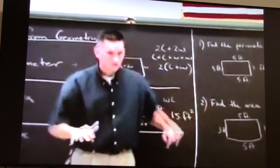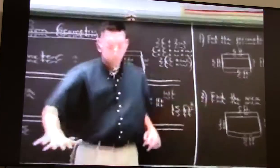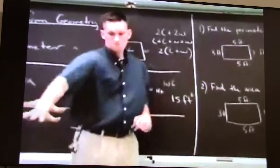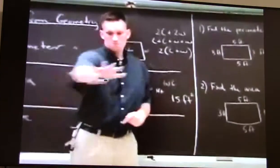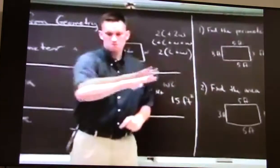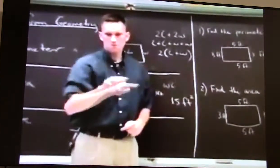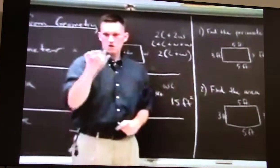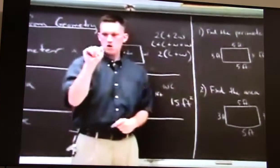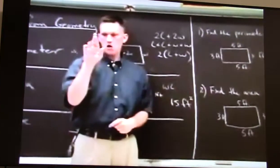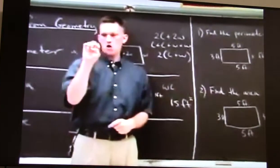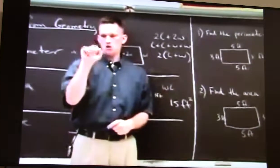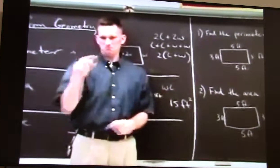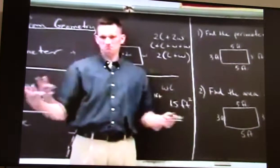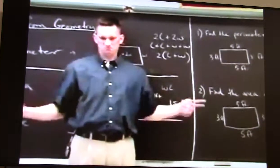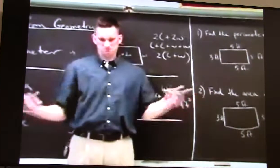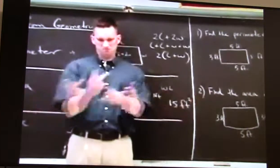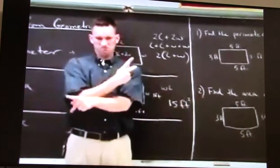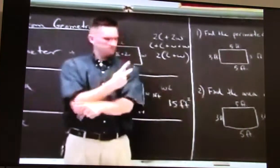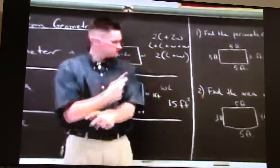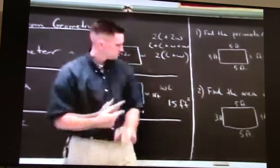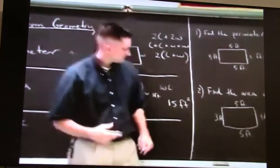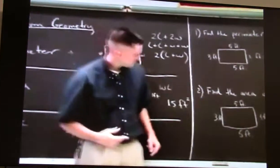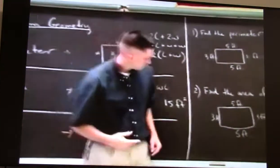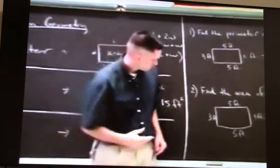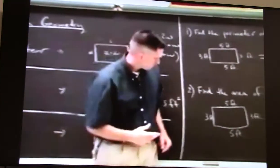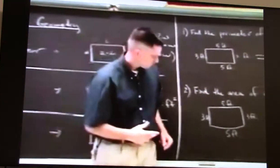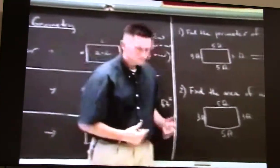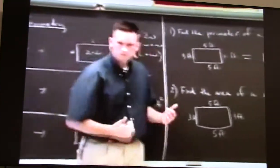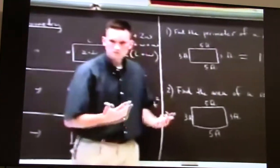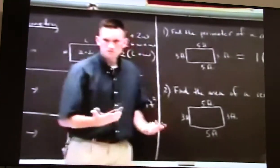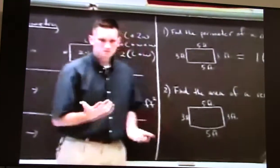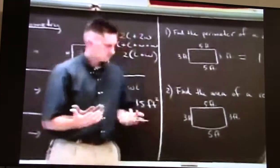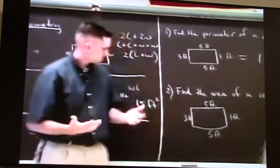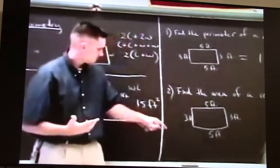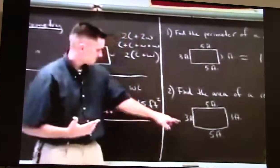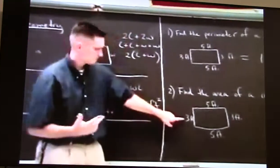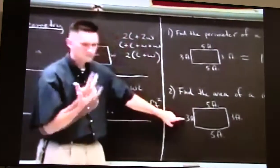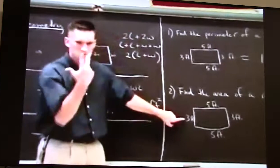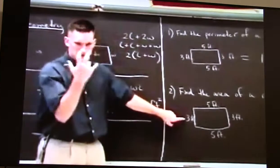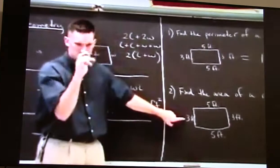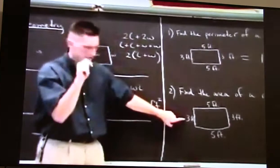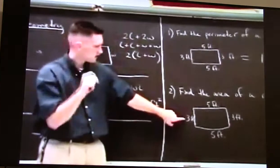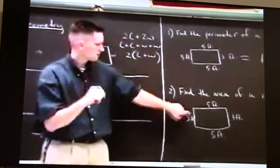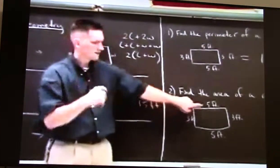So, finding the area. What do you do? Multiply them.